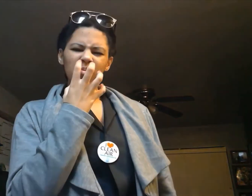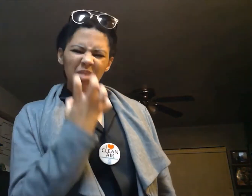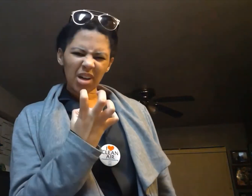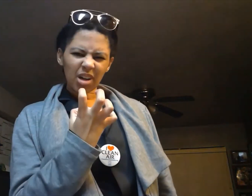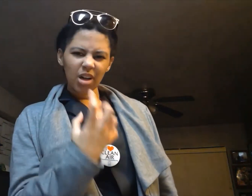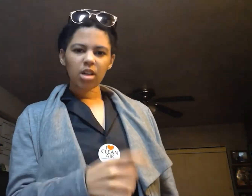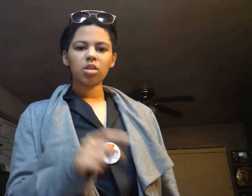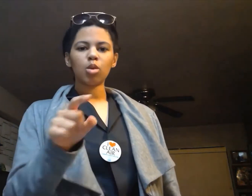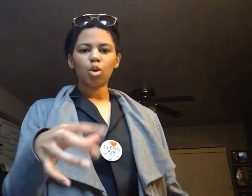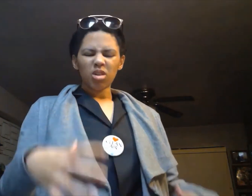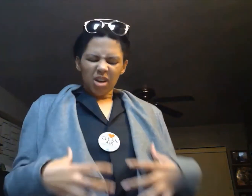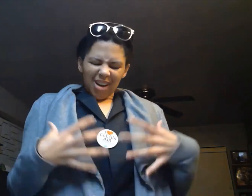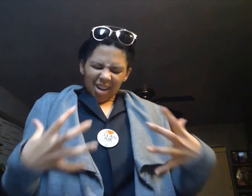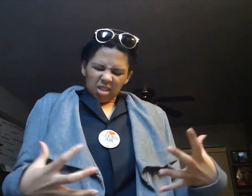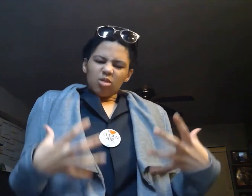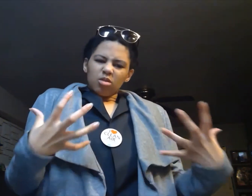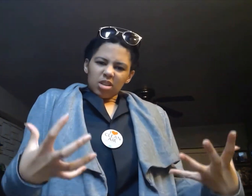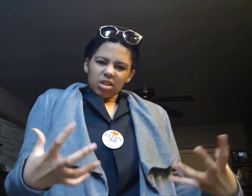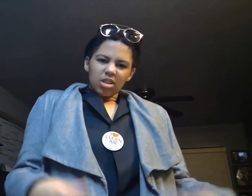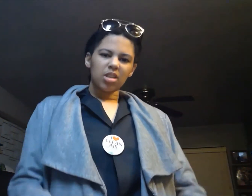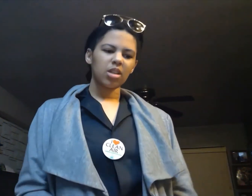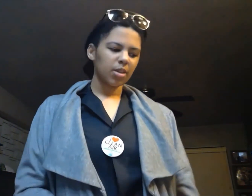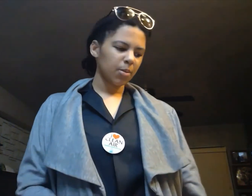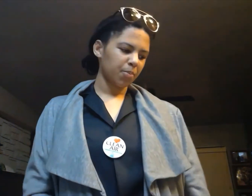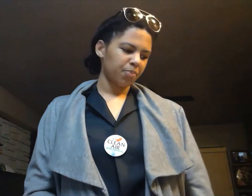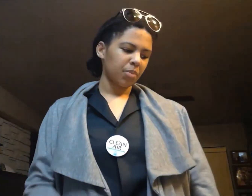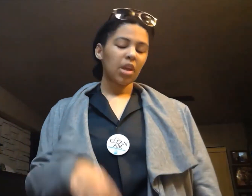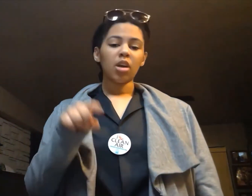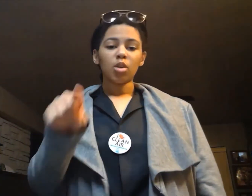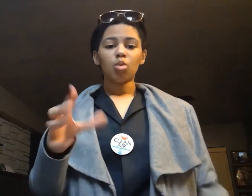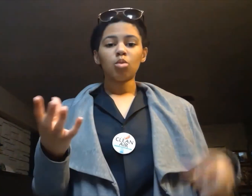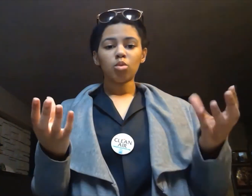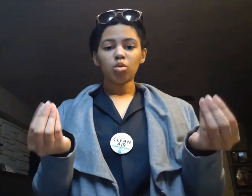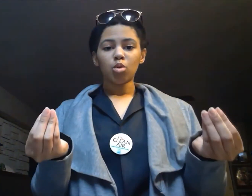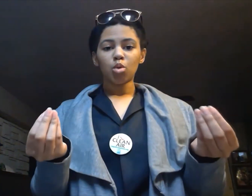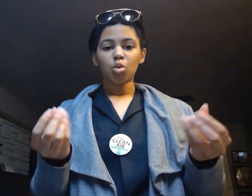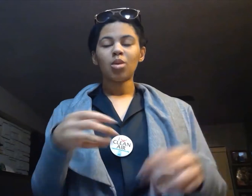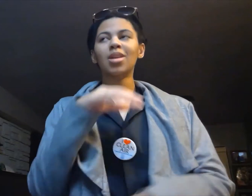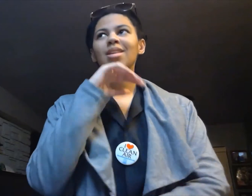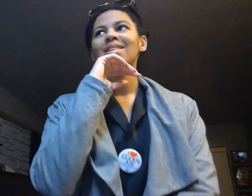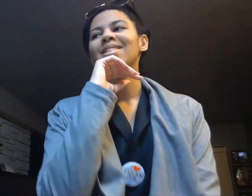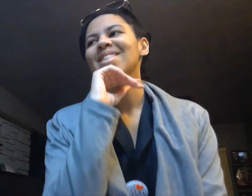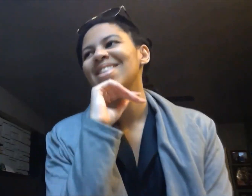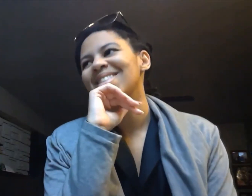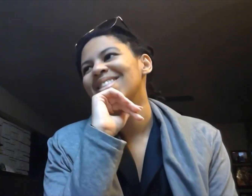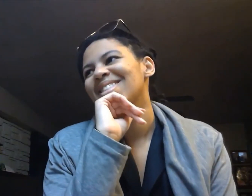You're mad, and you're angry. You'll do this: